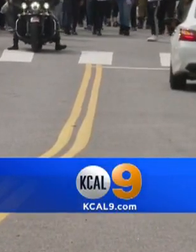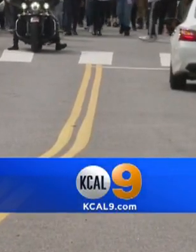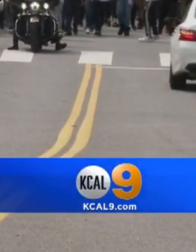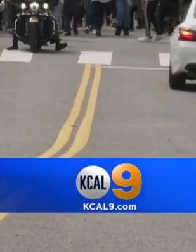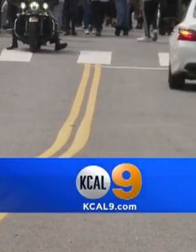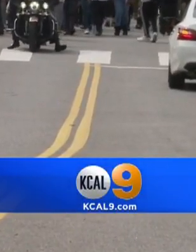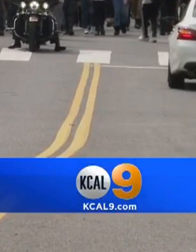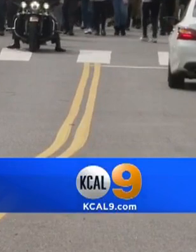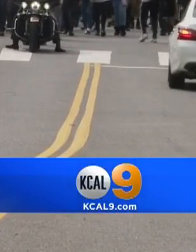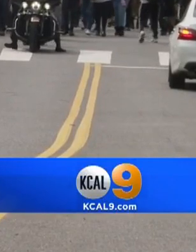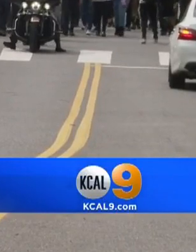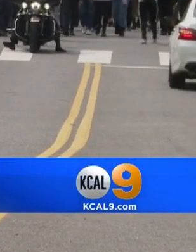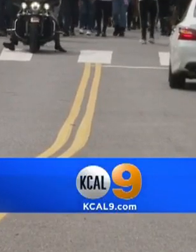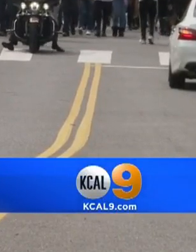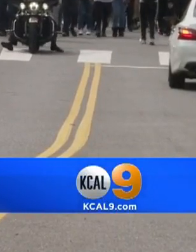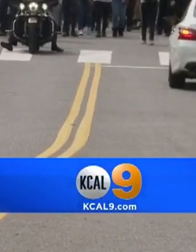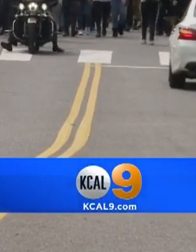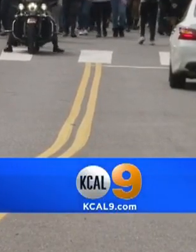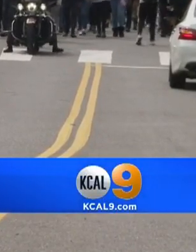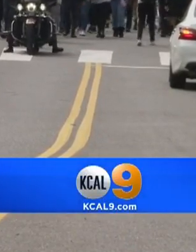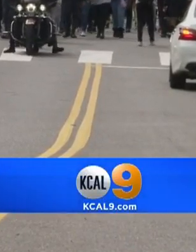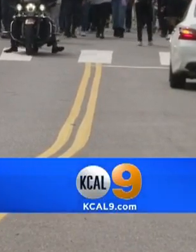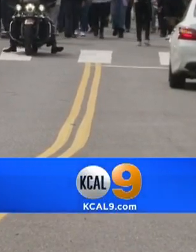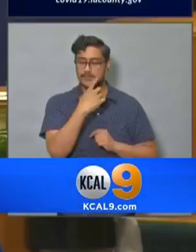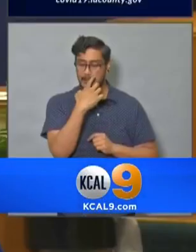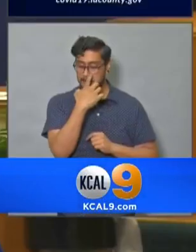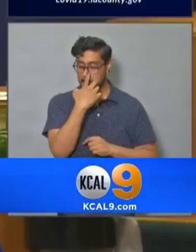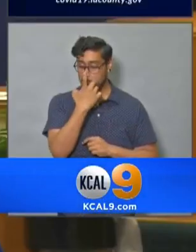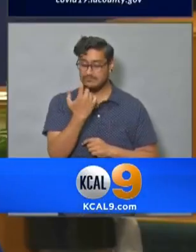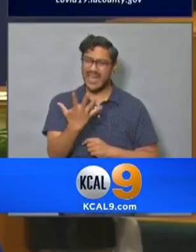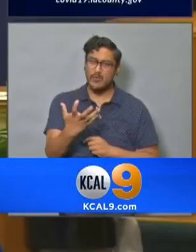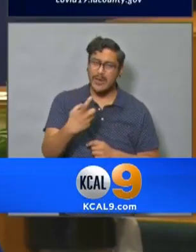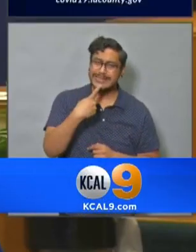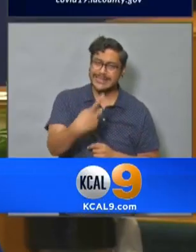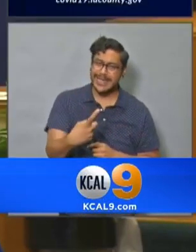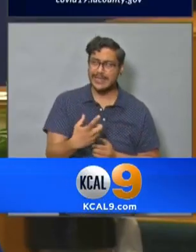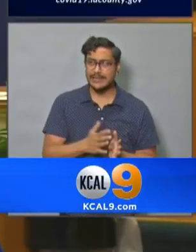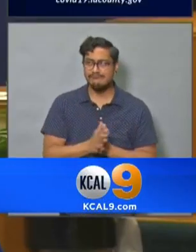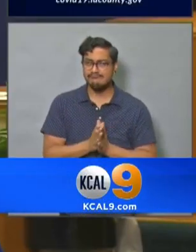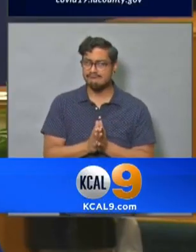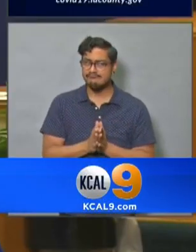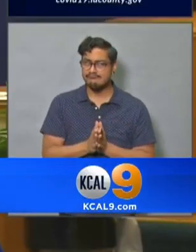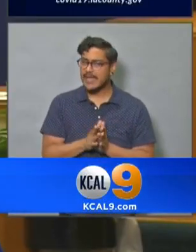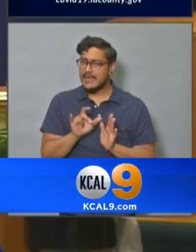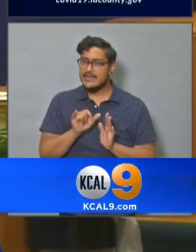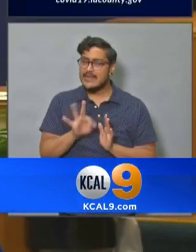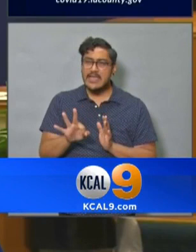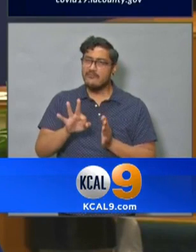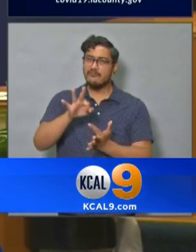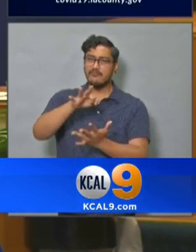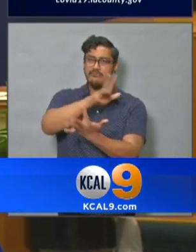SURGE IN NEW POSITIVE CASES A COUSIN OF ALL THE PROTESTS THAT STARTED THREE WEEKS AGO? UNFORTUNATELY IT'S GOING TO TAKE A WHILE TO SORT OUT WHAT WE